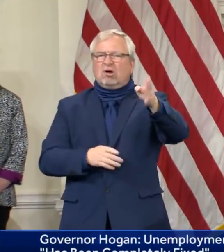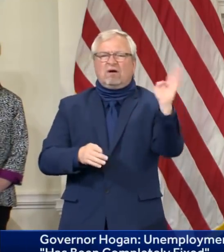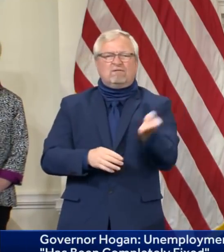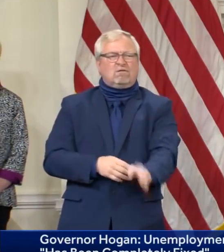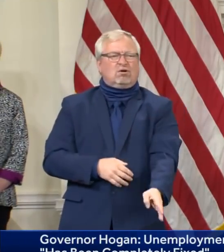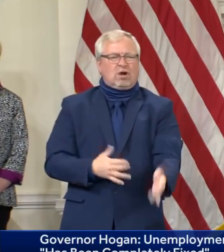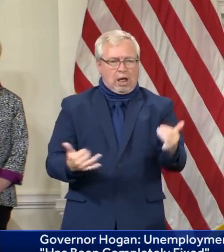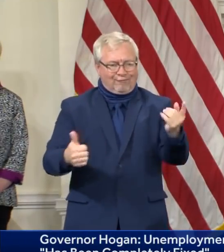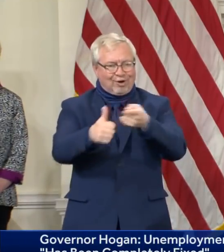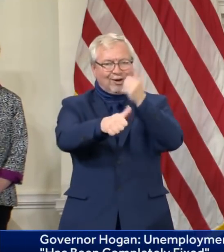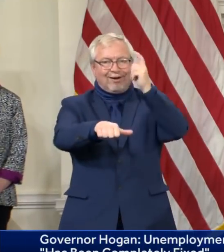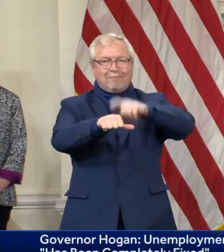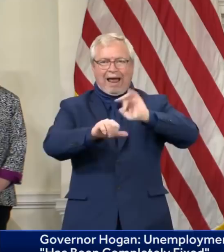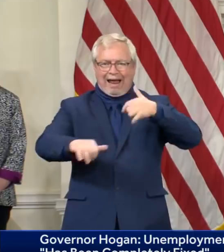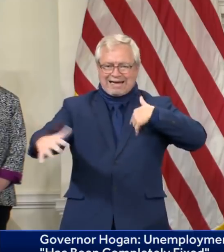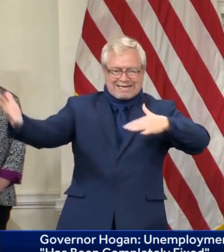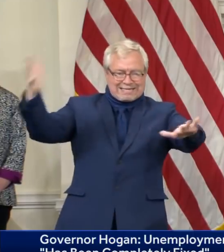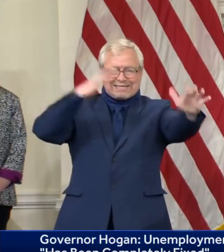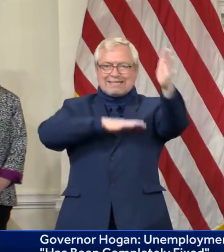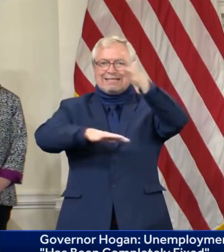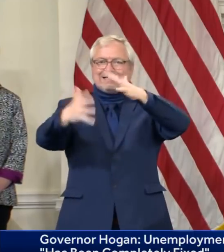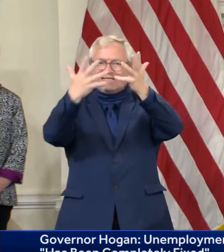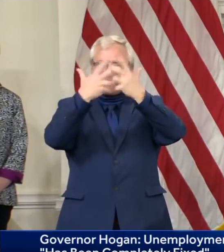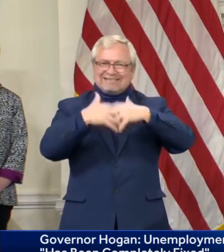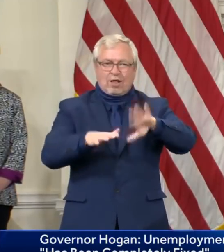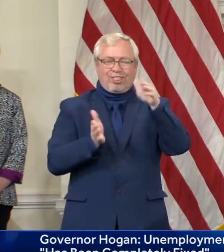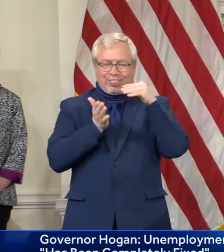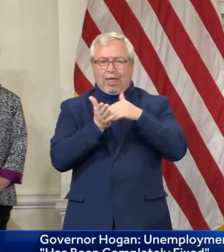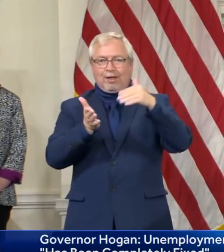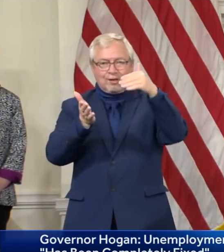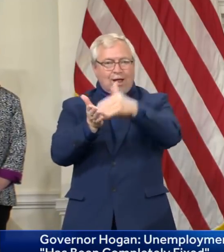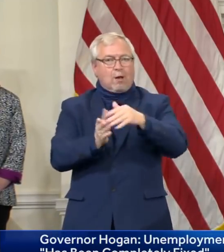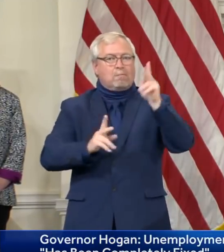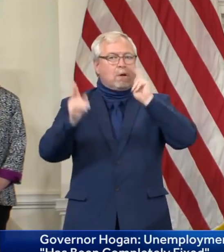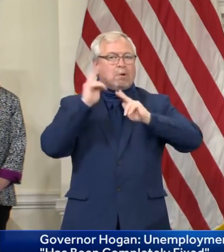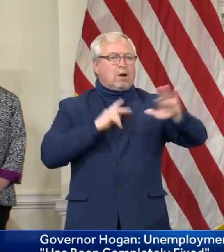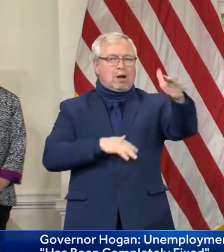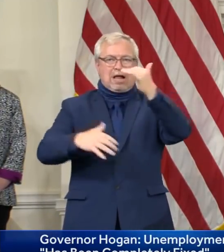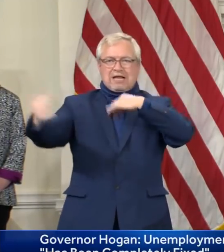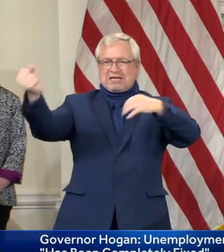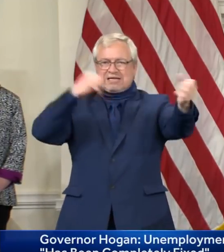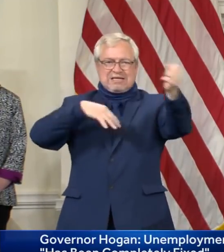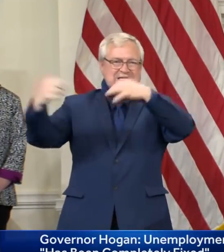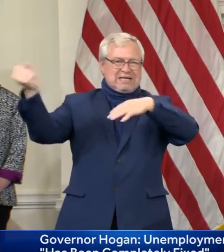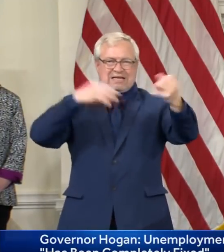MOST OF THESE PEOPLE HAVE NEVER HAD TO FOLLOW UNEMPLOYMENT BEFORE. THE BENEFITS RUN OUT AVAILABLE BEFORE.